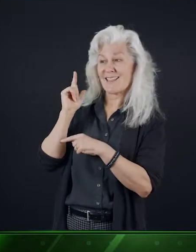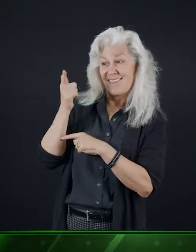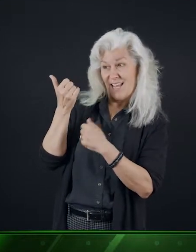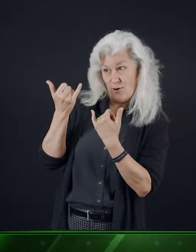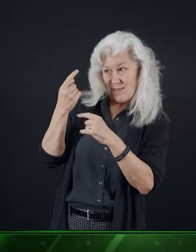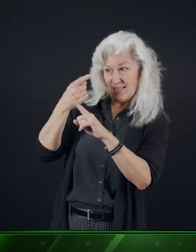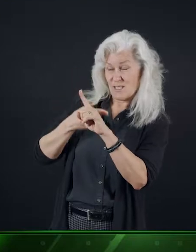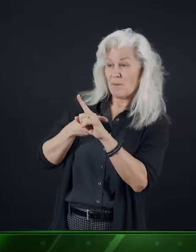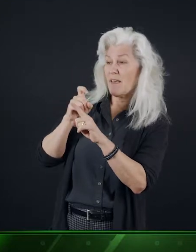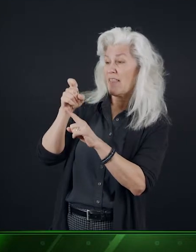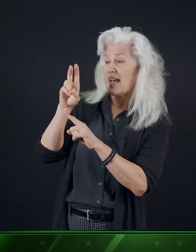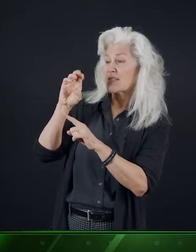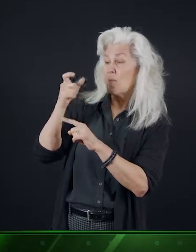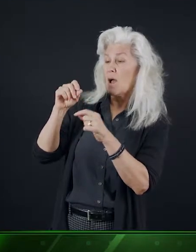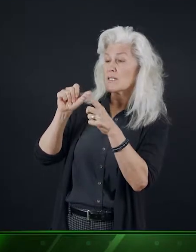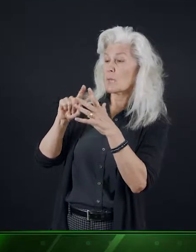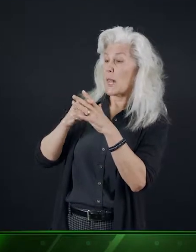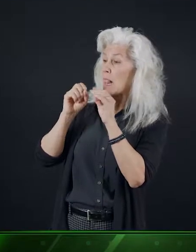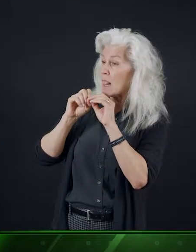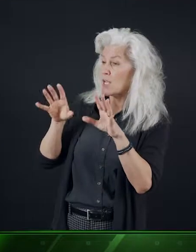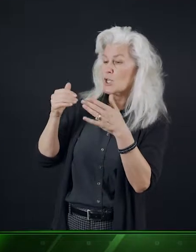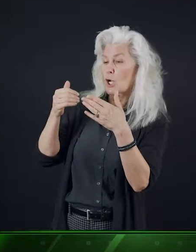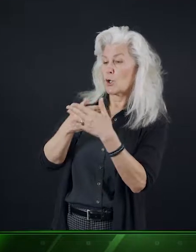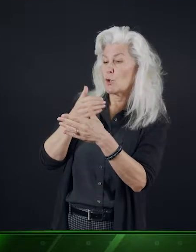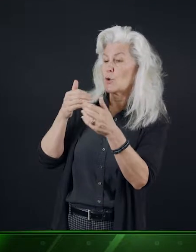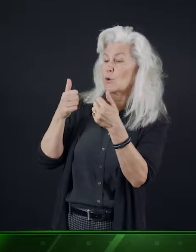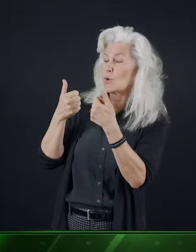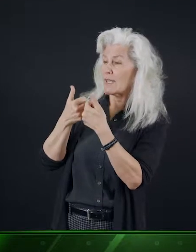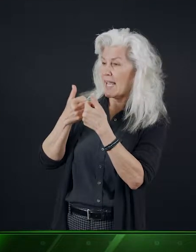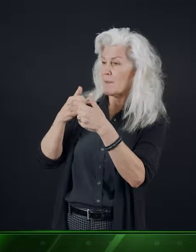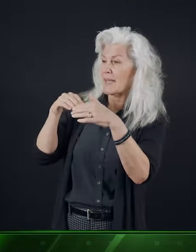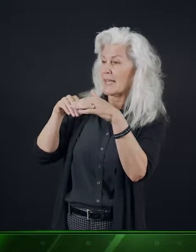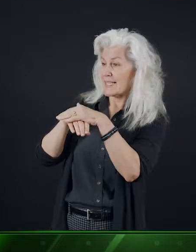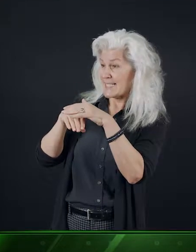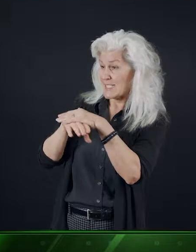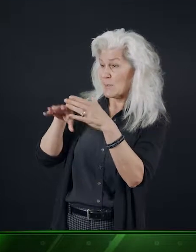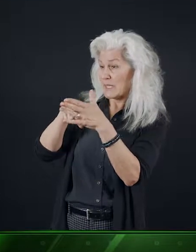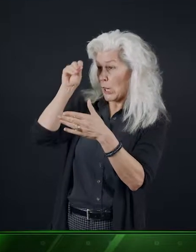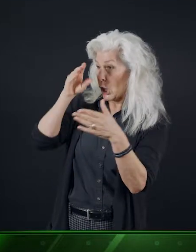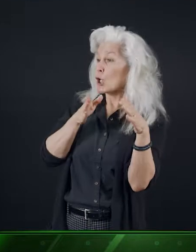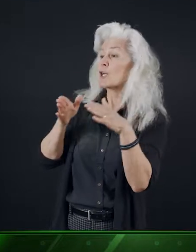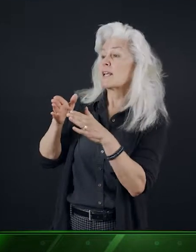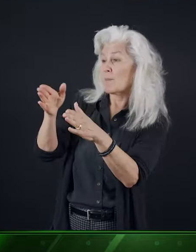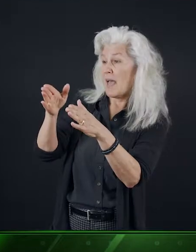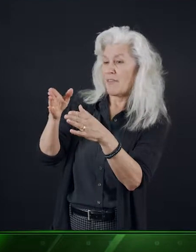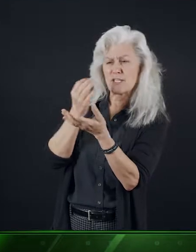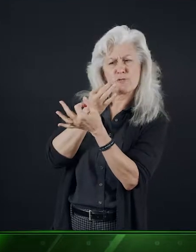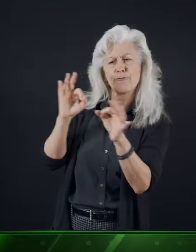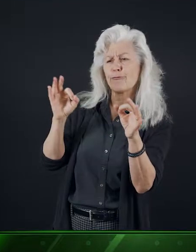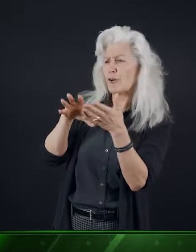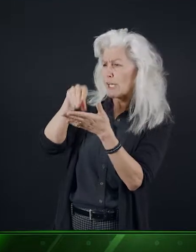Xbox will be launching a new Gaming Accessibility Fundamentals Learning Path. And this is a free Learning Path on MS Learn